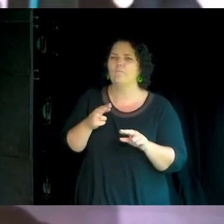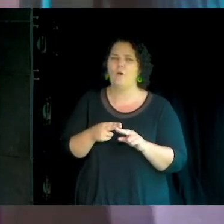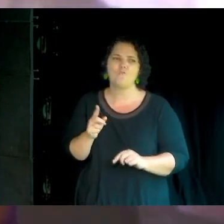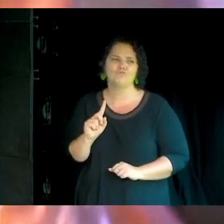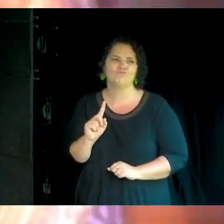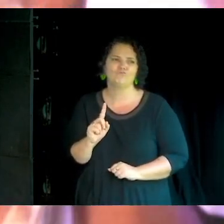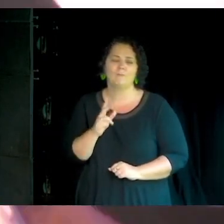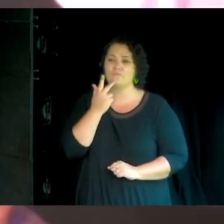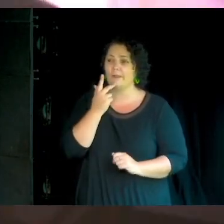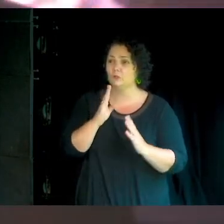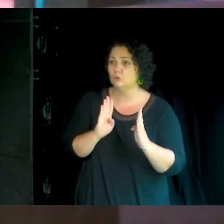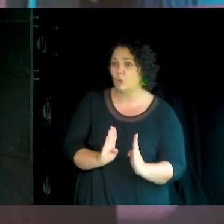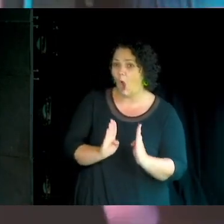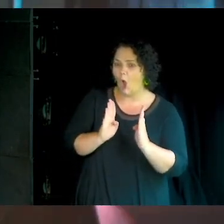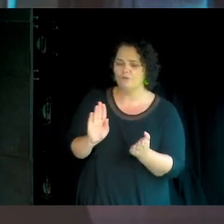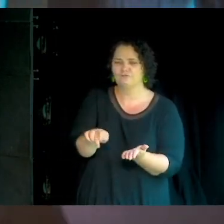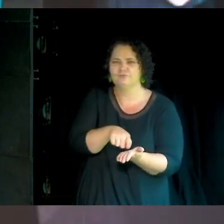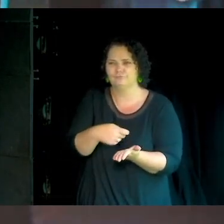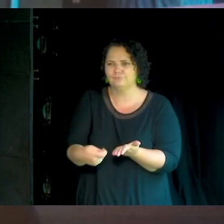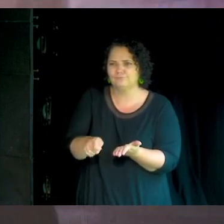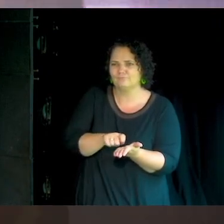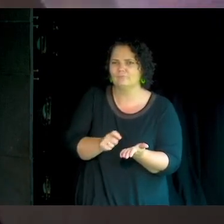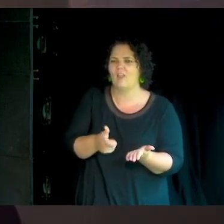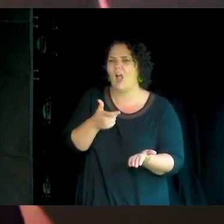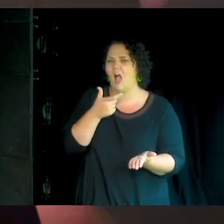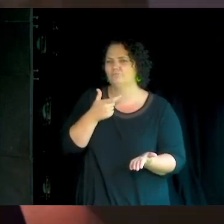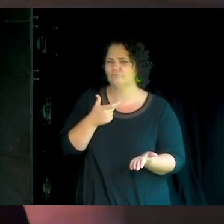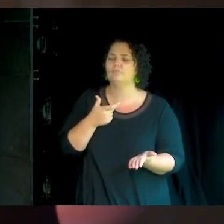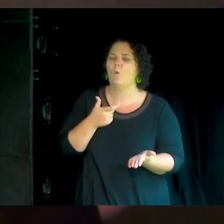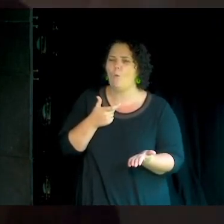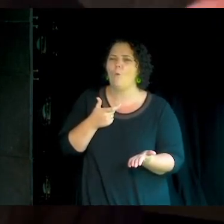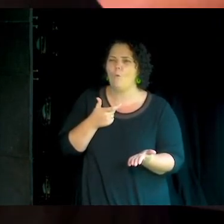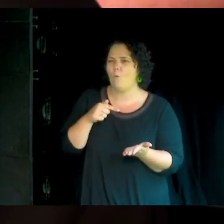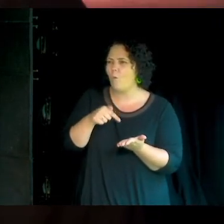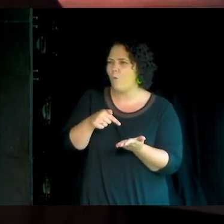have toaster because when you do the toast it's kind of warm and when you spread the tuna the